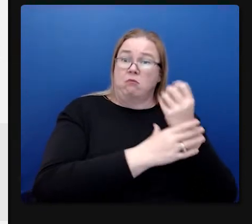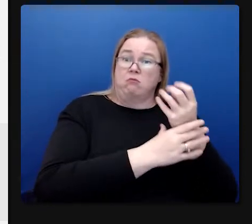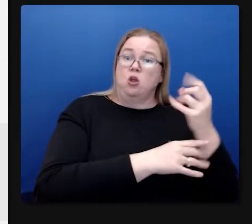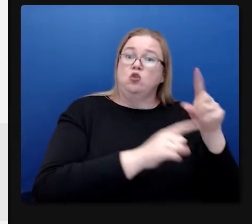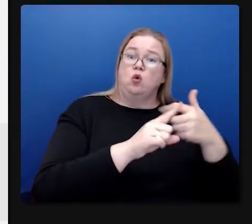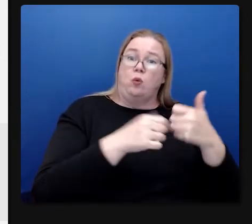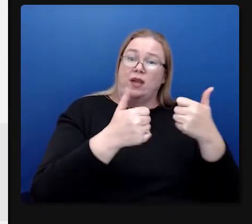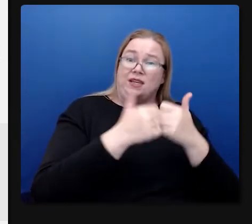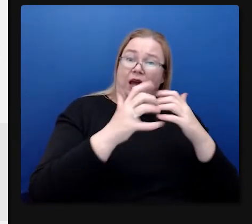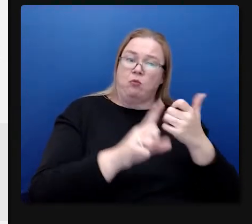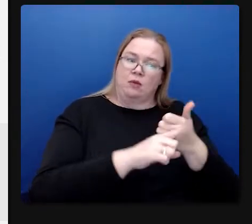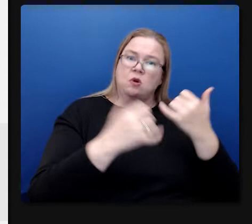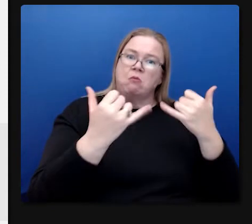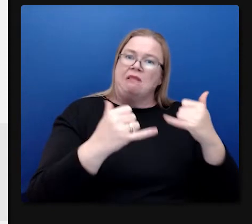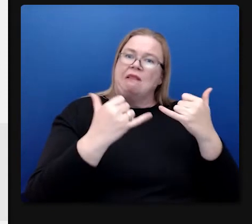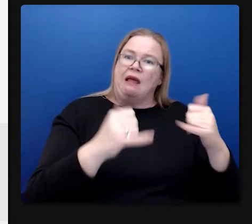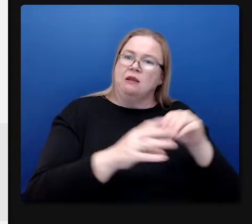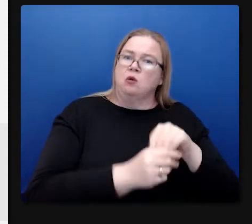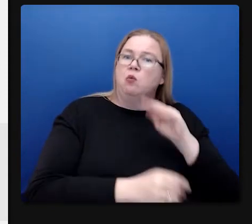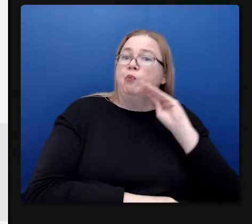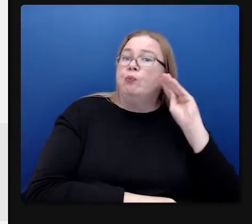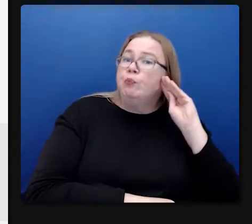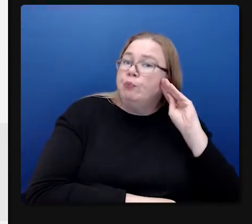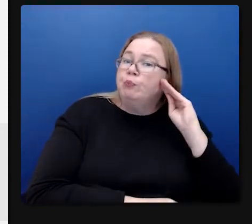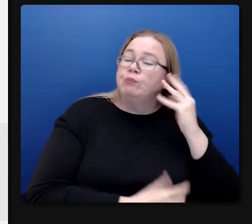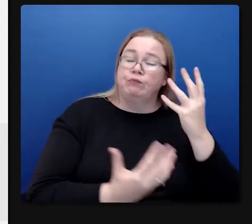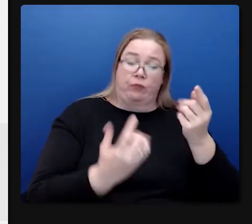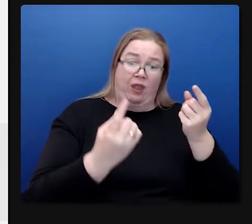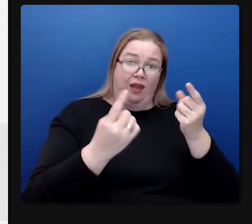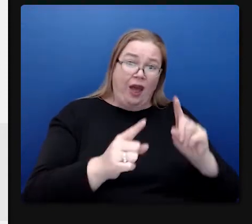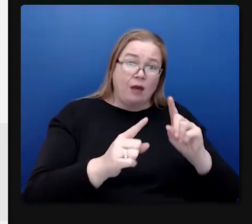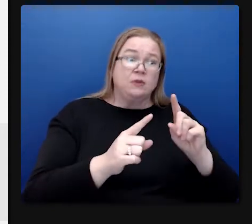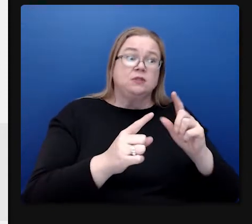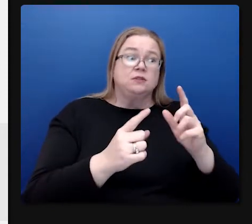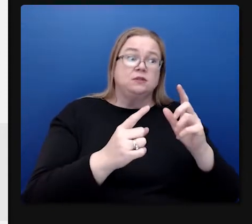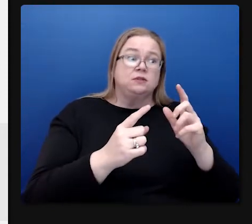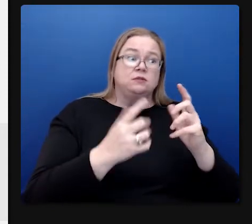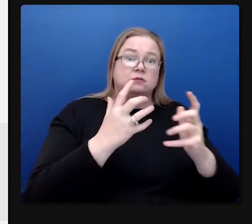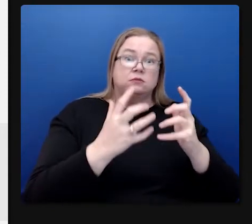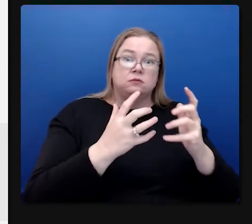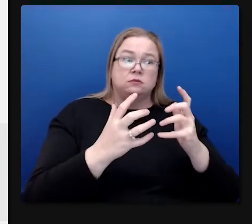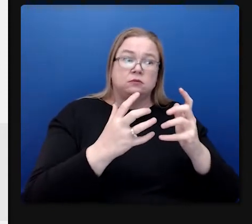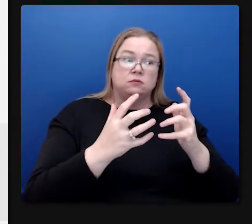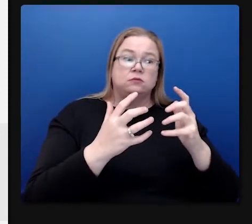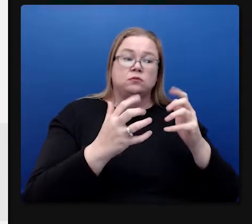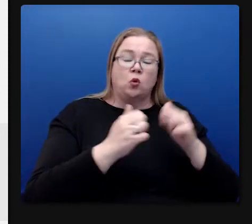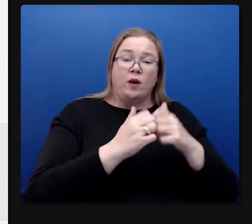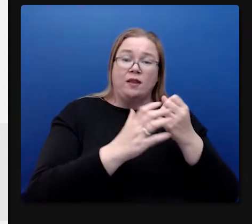when gamers are playing in their homes. Or what happens with emissions